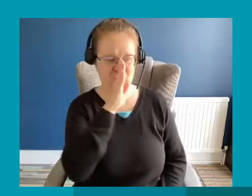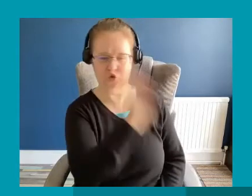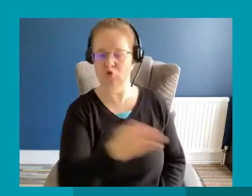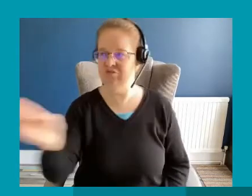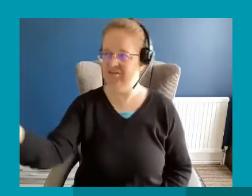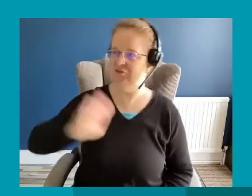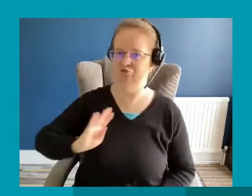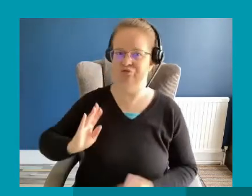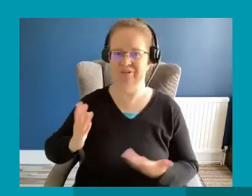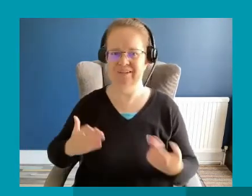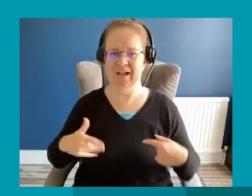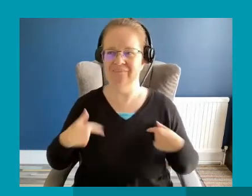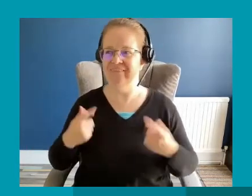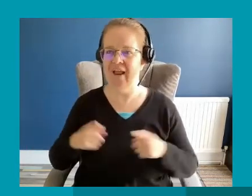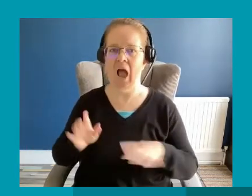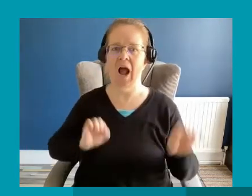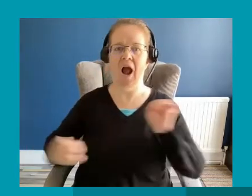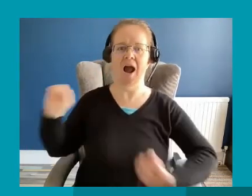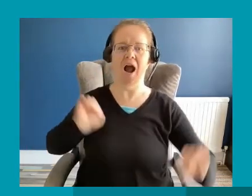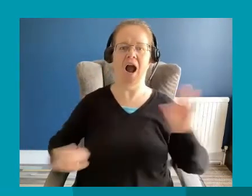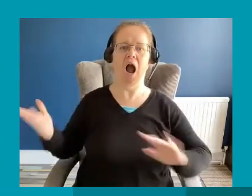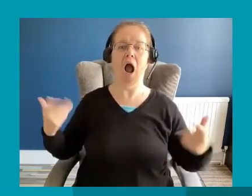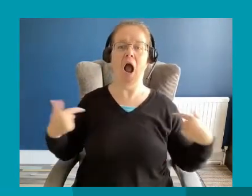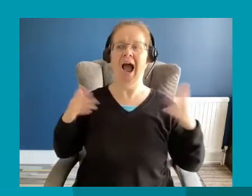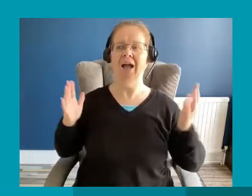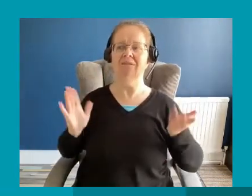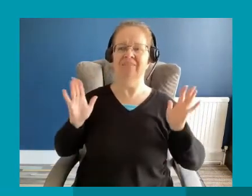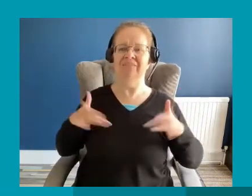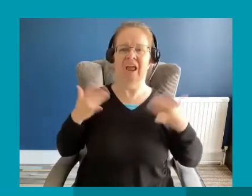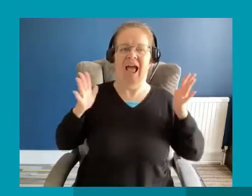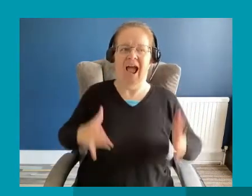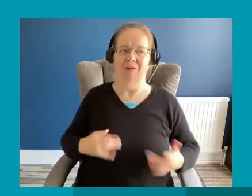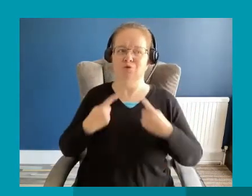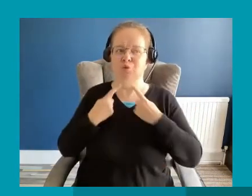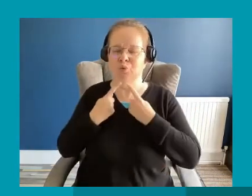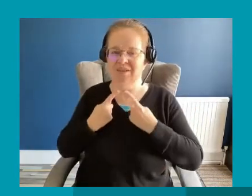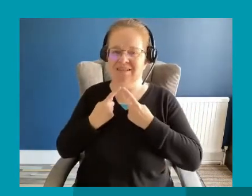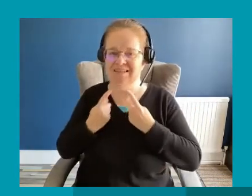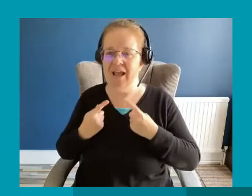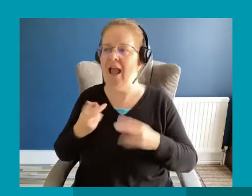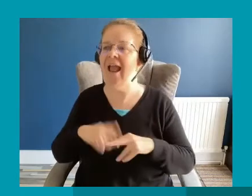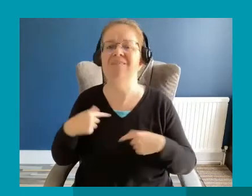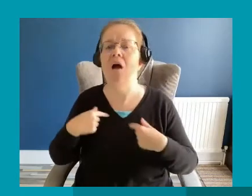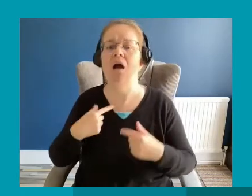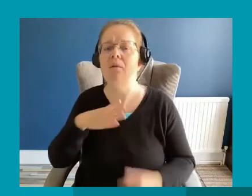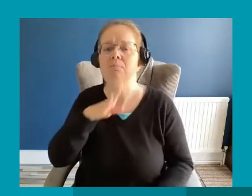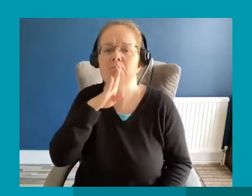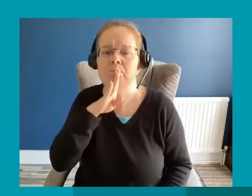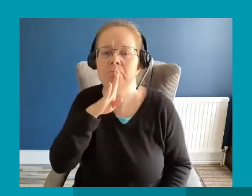Oh I, I feel I have to come or if I'm not. I'm a little bit of an impostor.